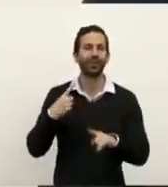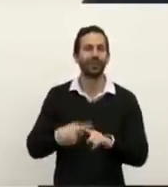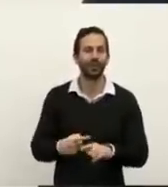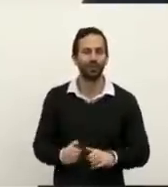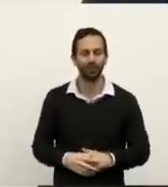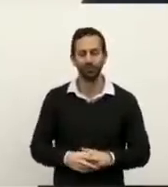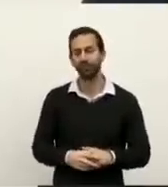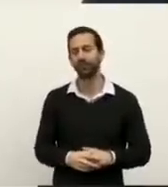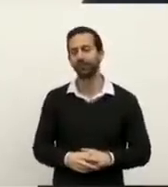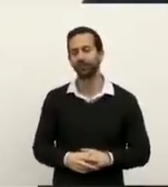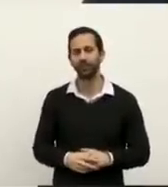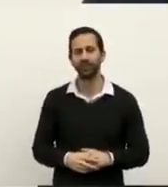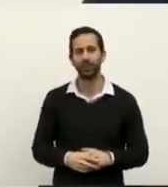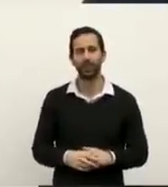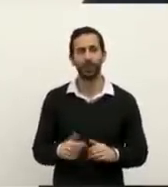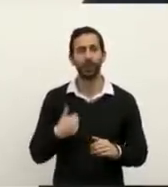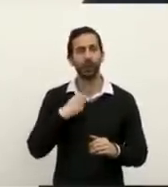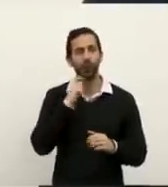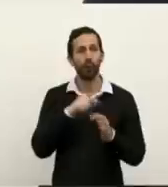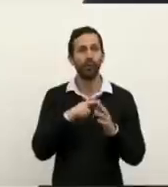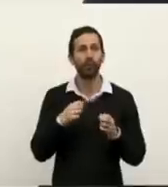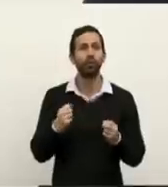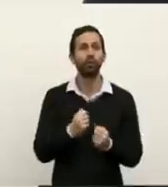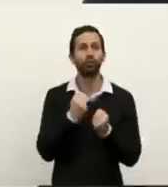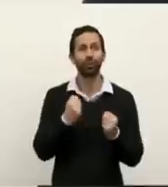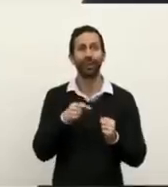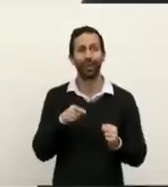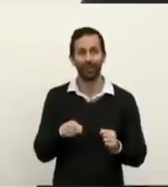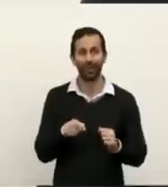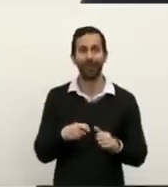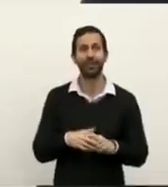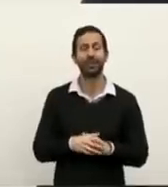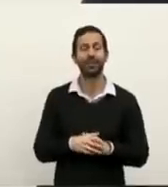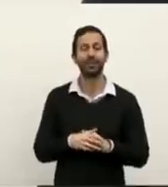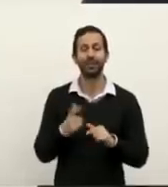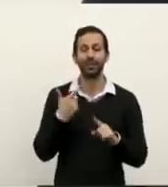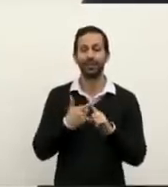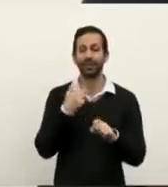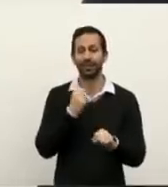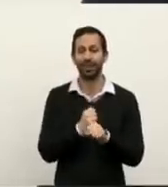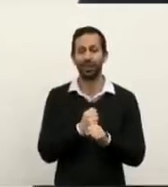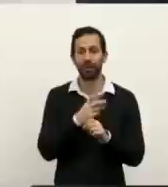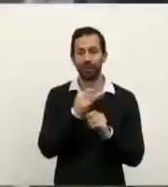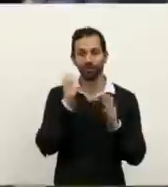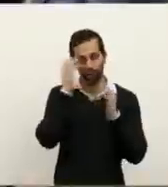We will be strengthening that in coming months, and KG's got some thoughts in that space, I think.